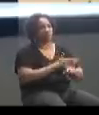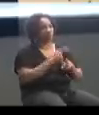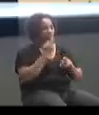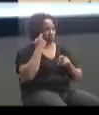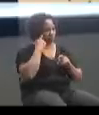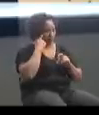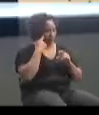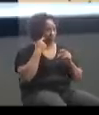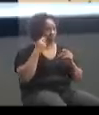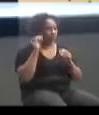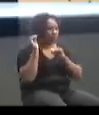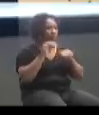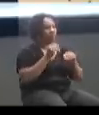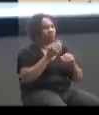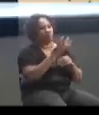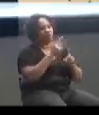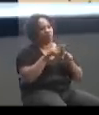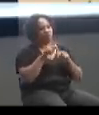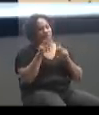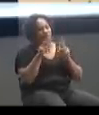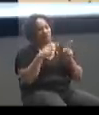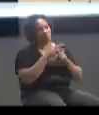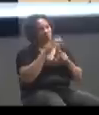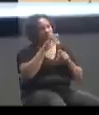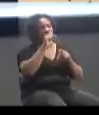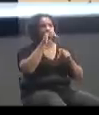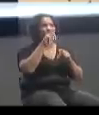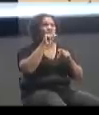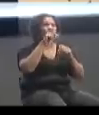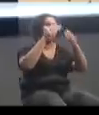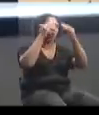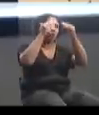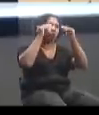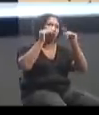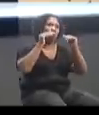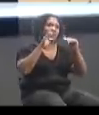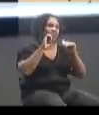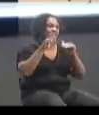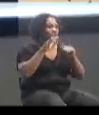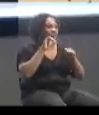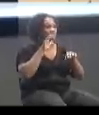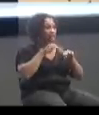WE RECENTLY INSTALLED FOUR DIFFERENT TYPES OF SOLAR CELLS IN A BUILDING IN INDIANAPOLIS TO IDENTIFY THE BEST IN CLASS SOLAR